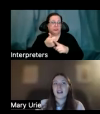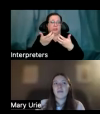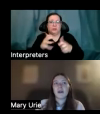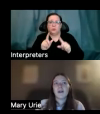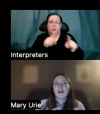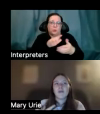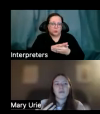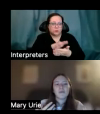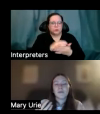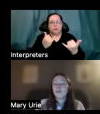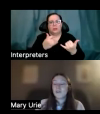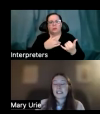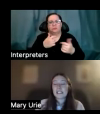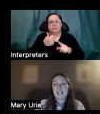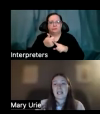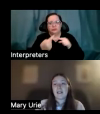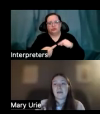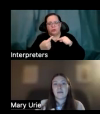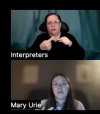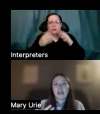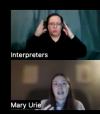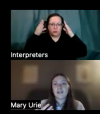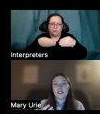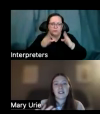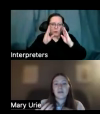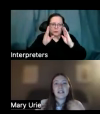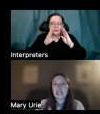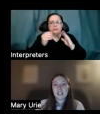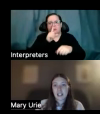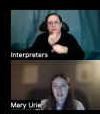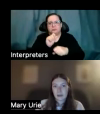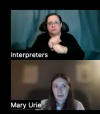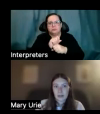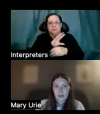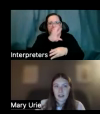time focusing and actually engaging with the people at